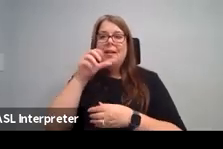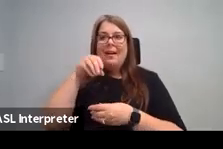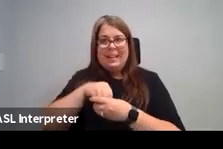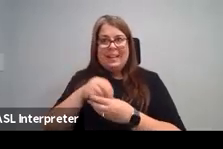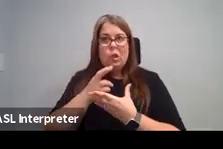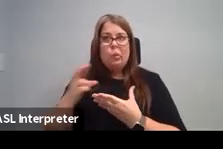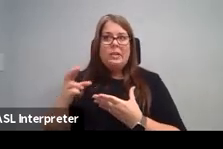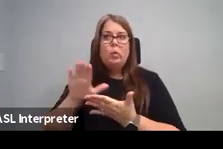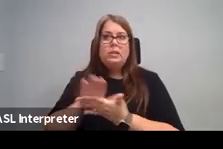Jewyl Alderson Clarke, SDCOE: At the end